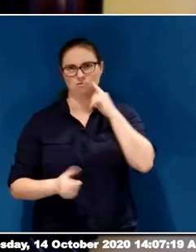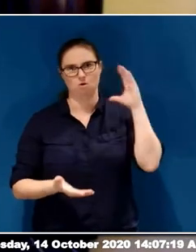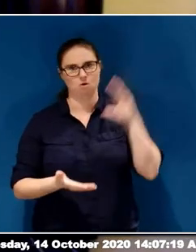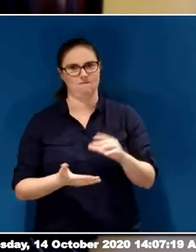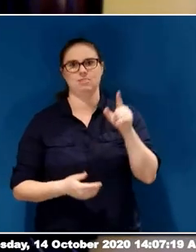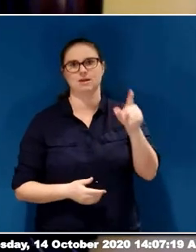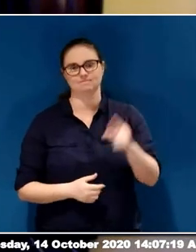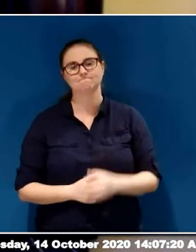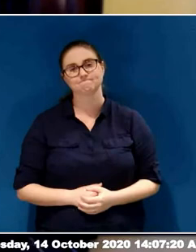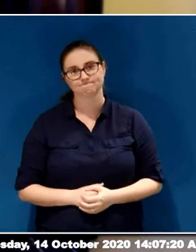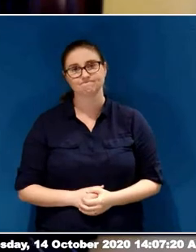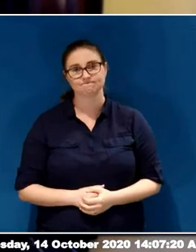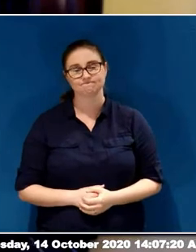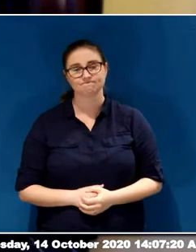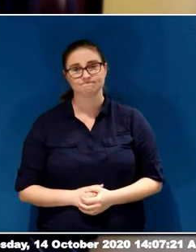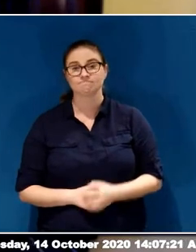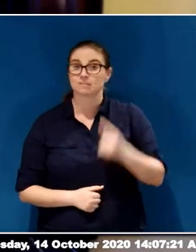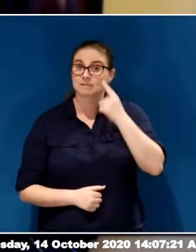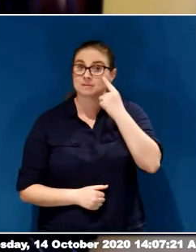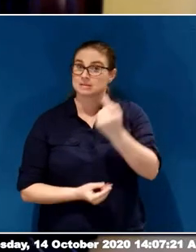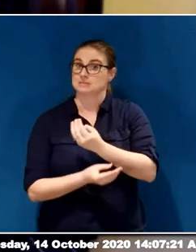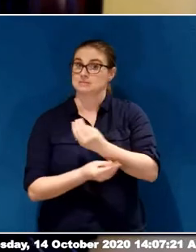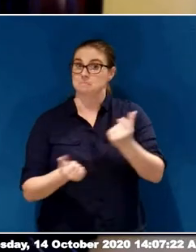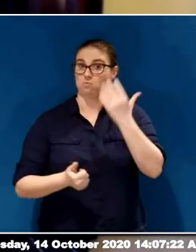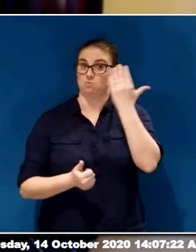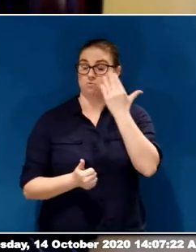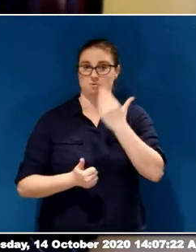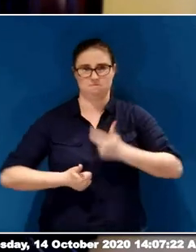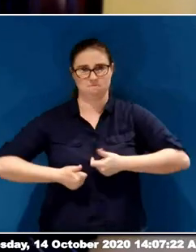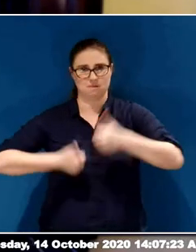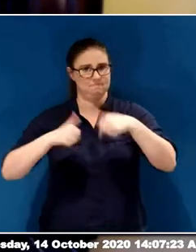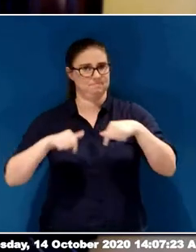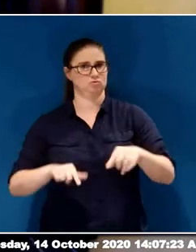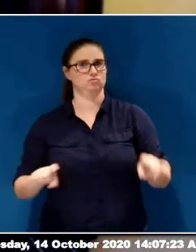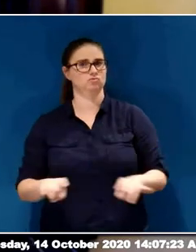school level, and with technical assistance and a better model of funding